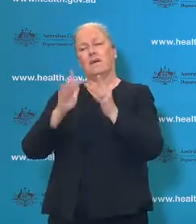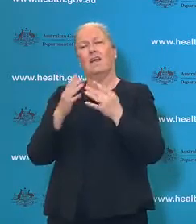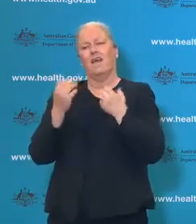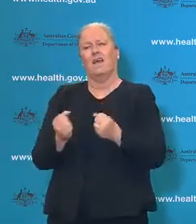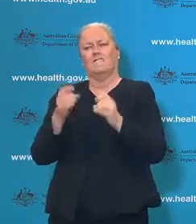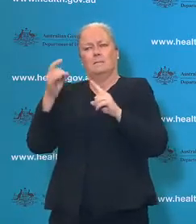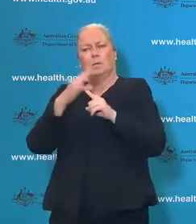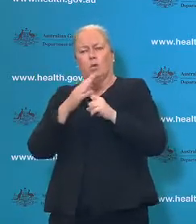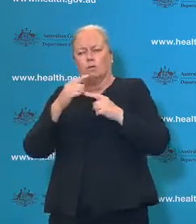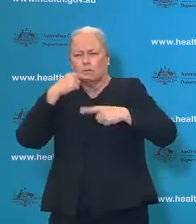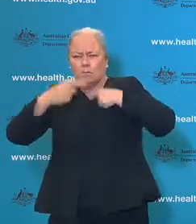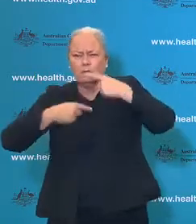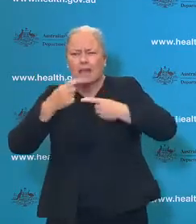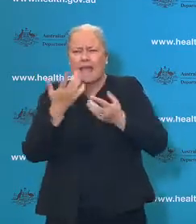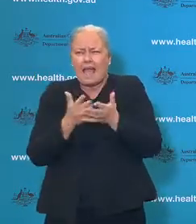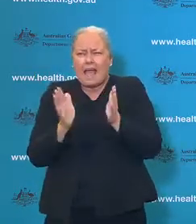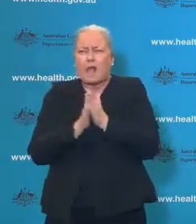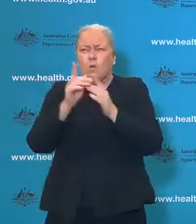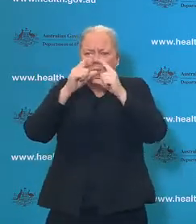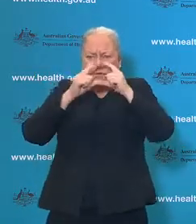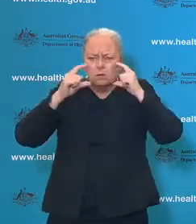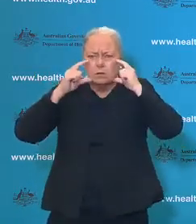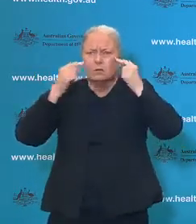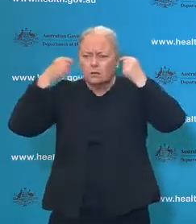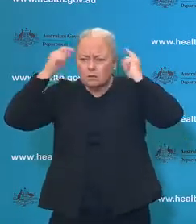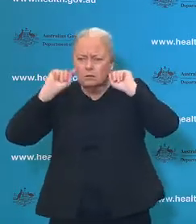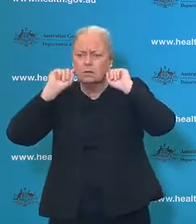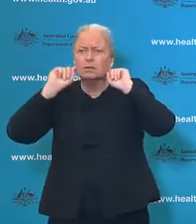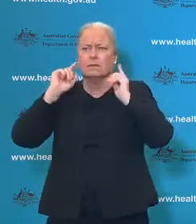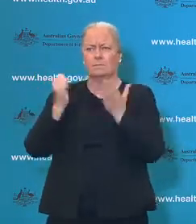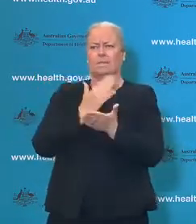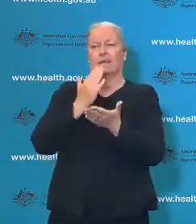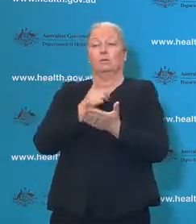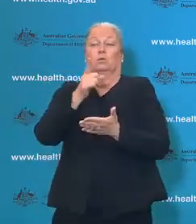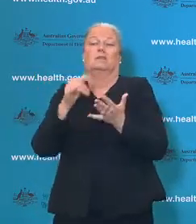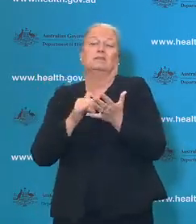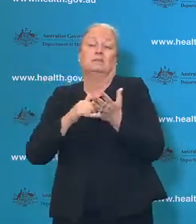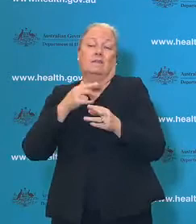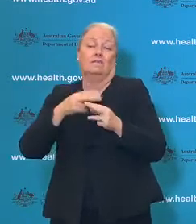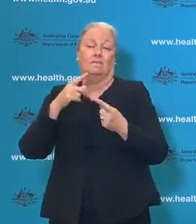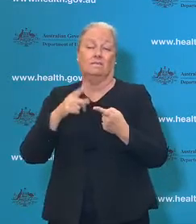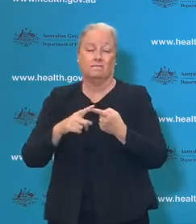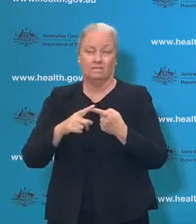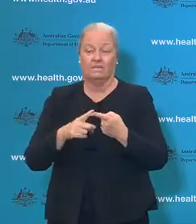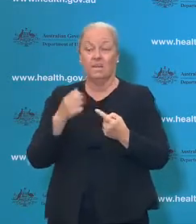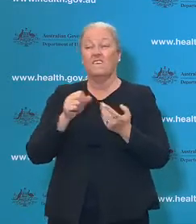wear a mask and how to do so safely. This includes a video with the Chief Nursing